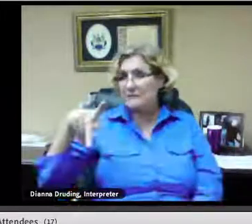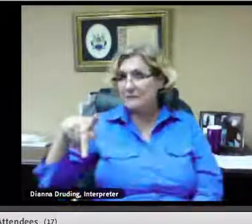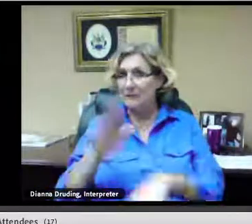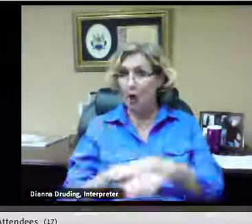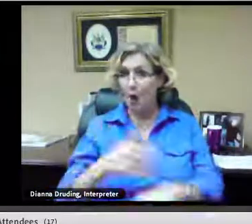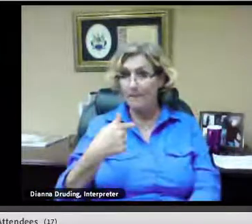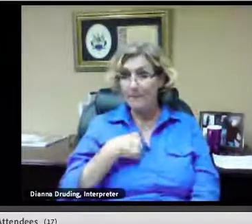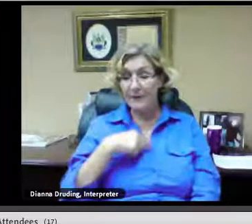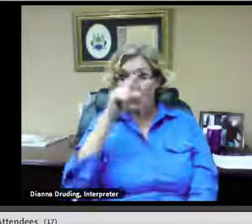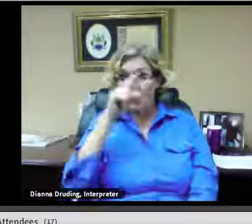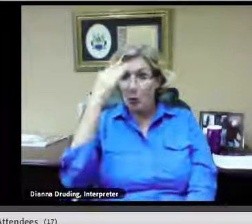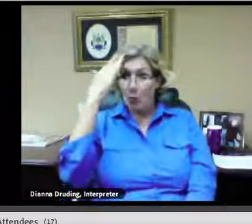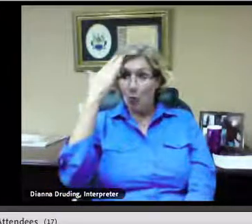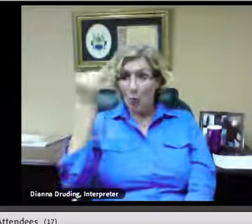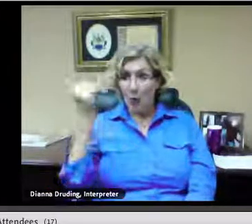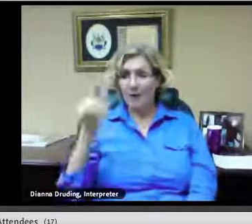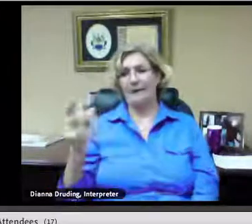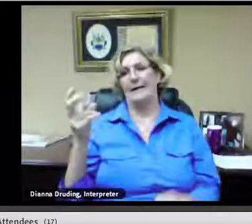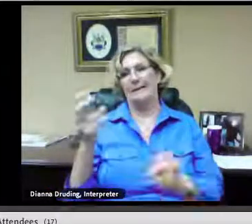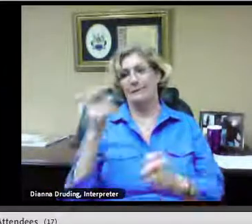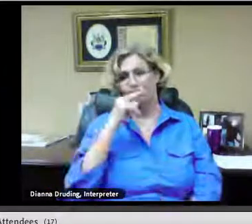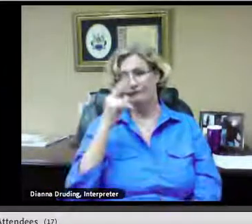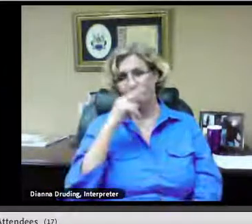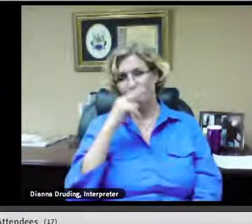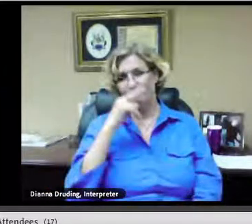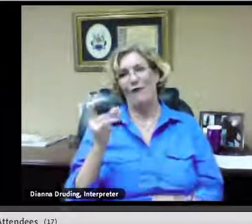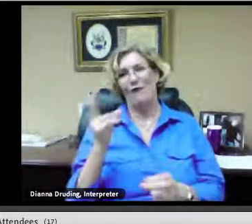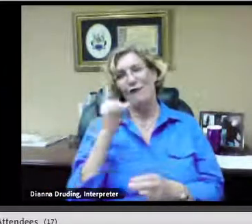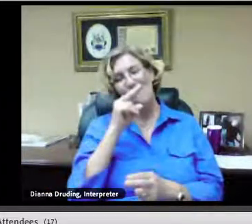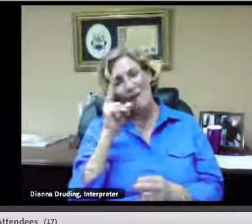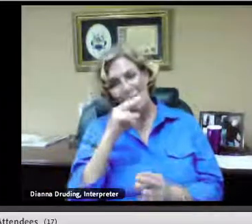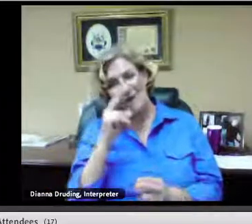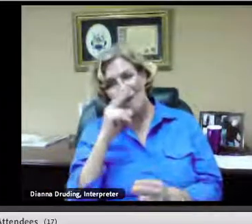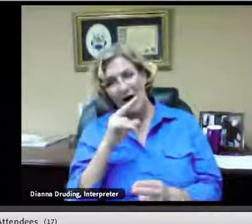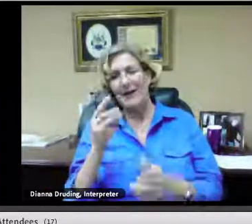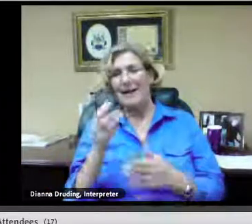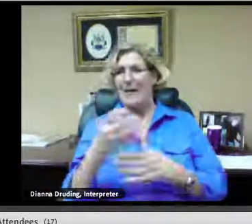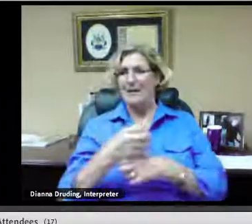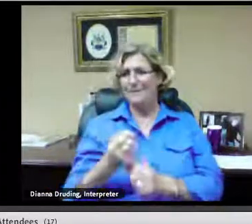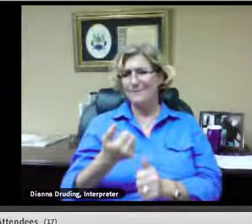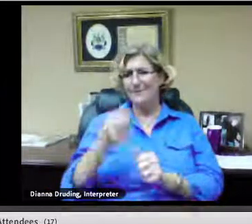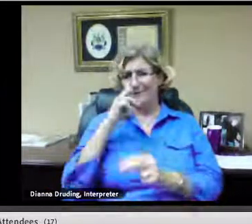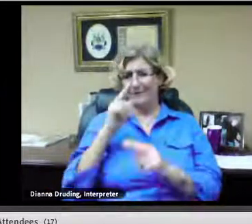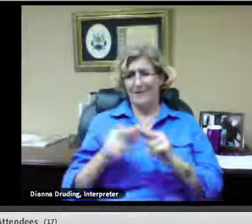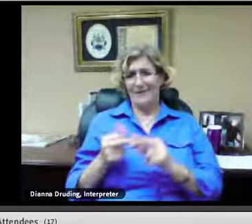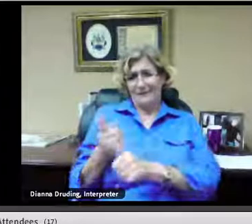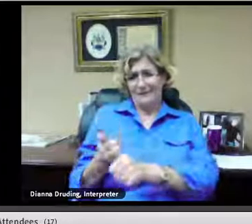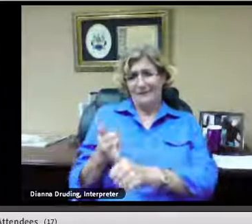Not all people can do that, you know, and if you make it seem, "Oh, well, I met one person with cerebral palsy, so they must all be that."